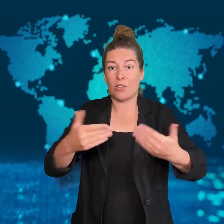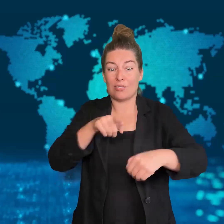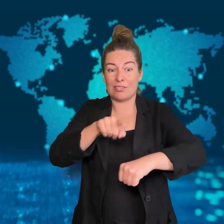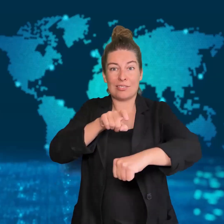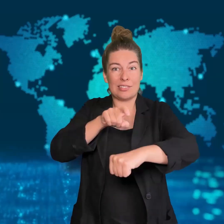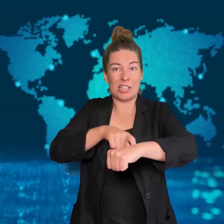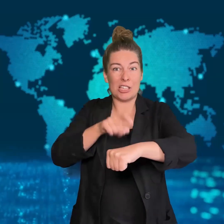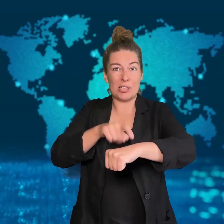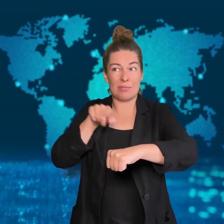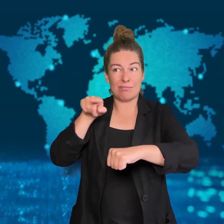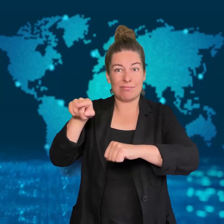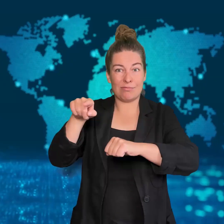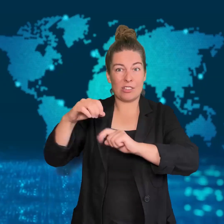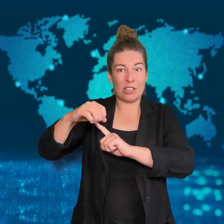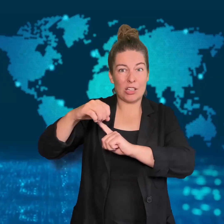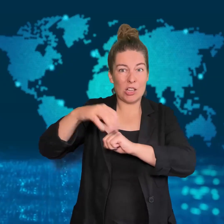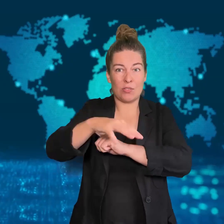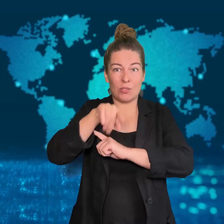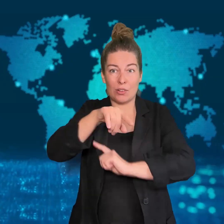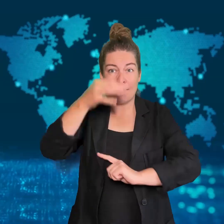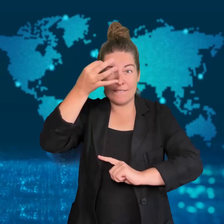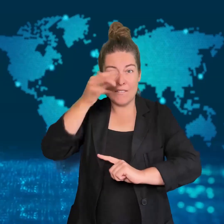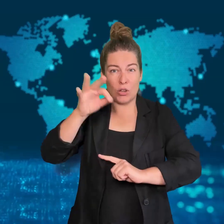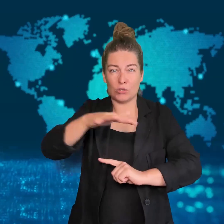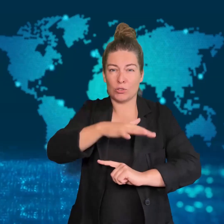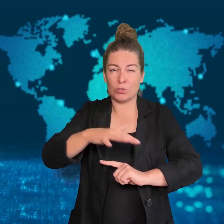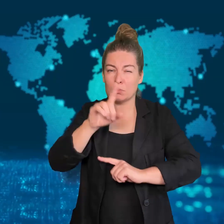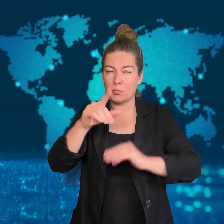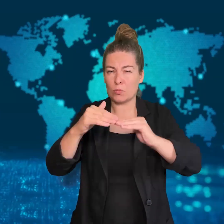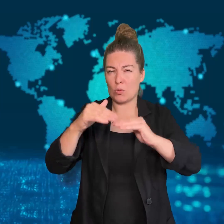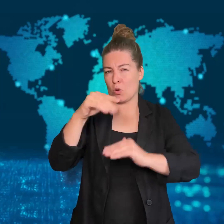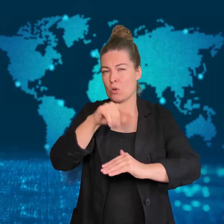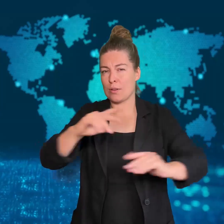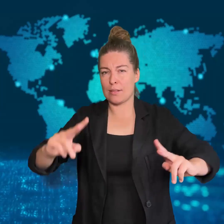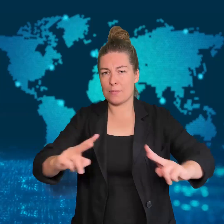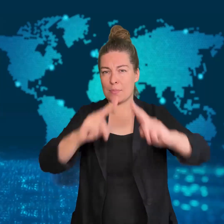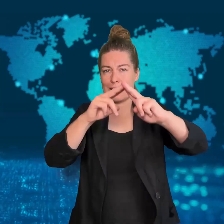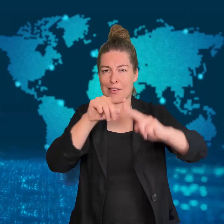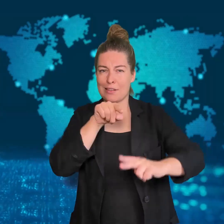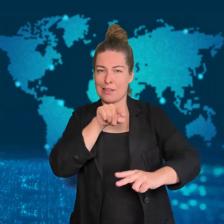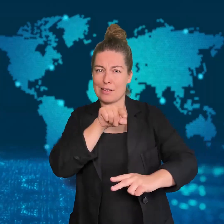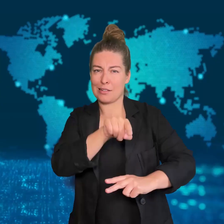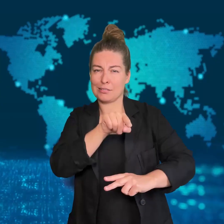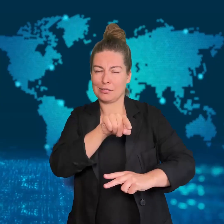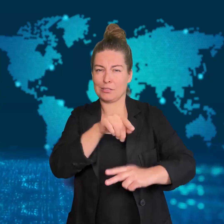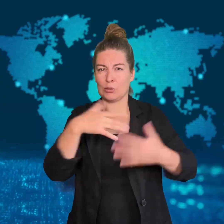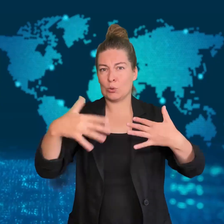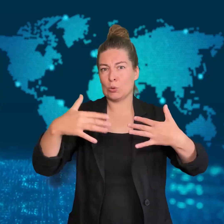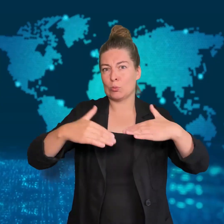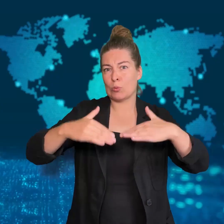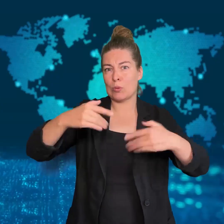in response to the Israel-Hamas war.